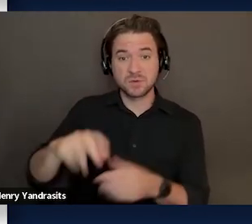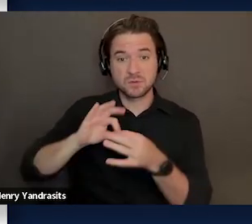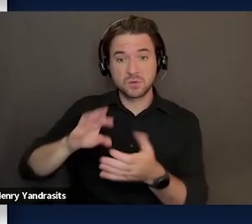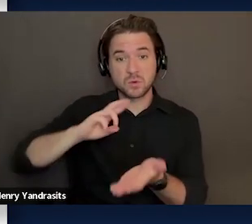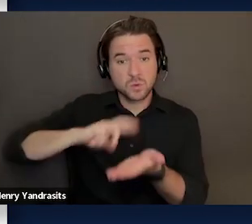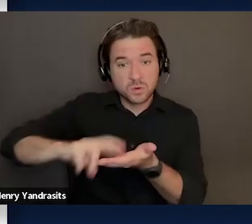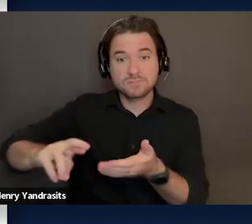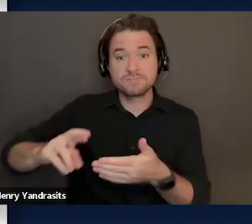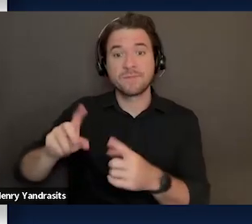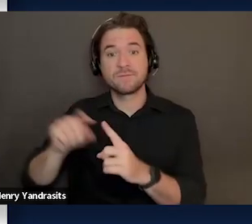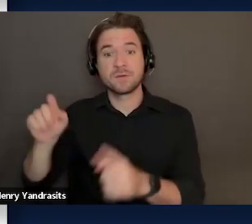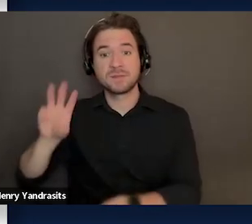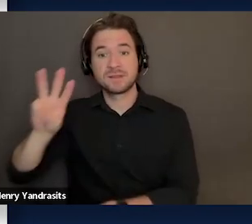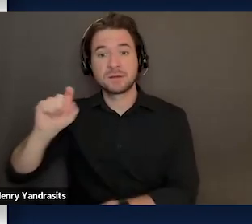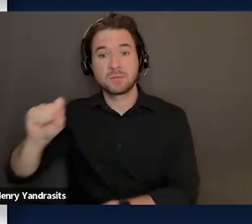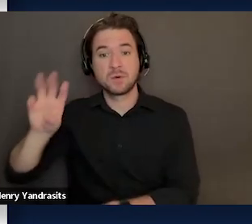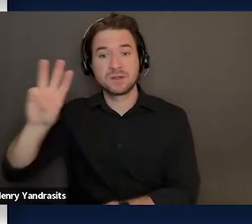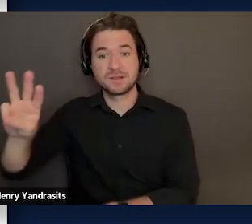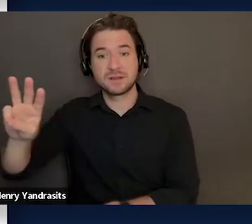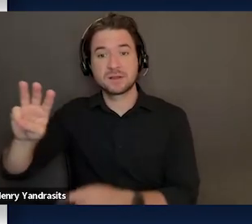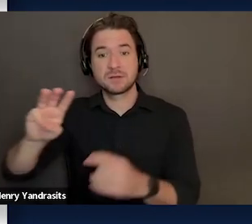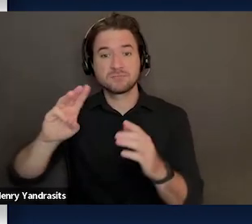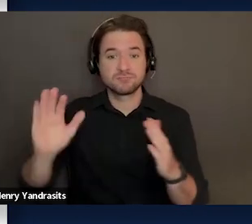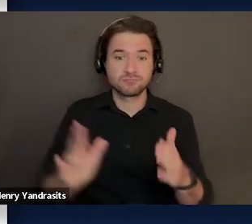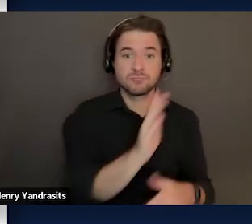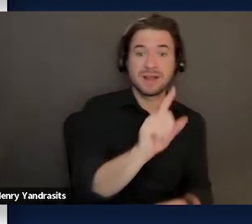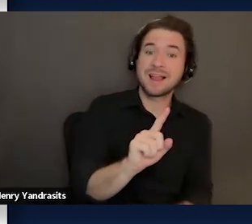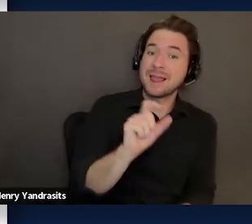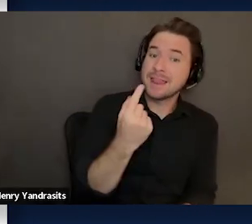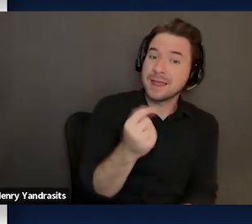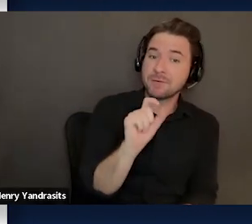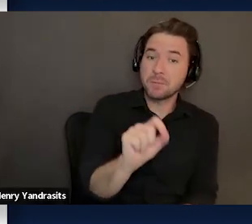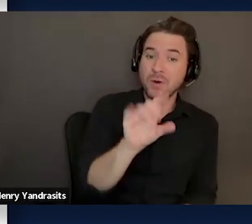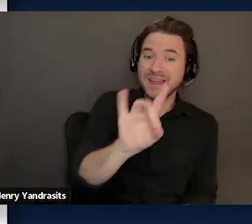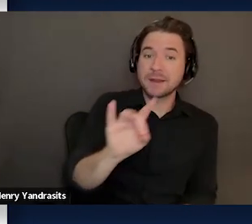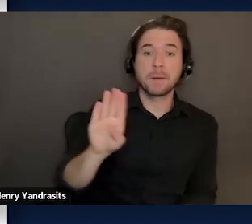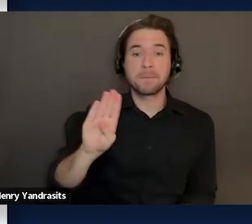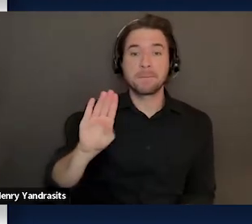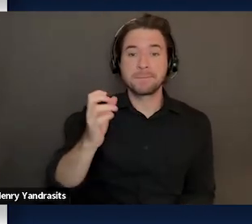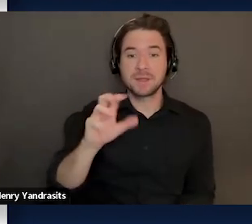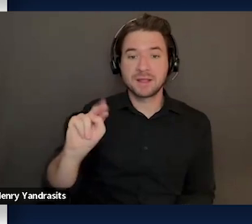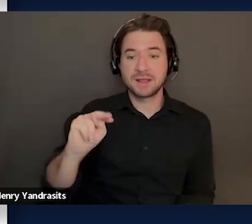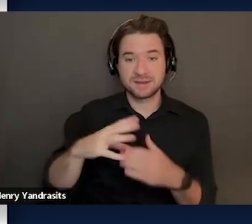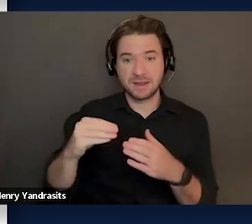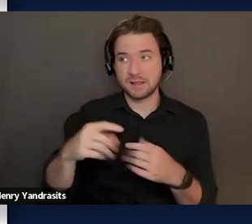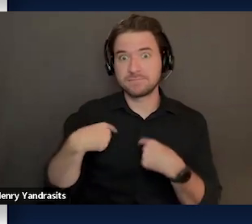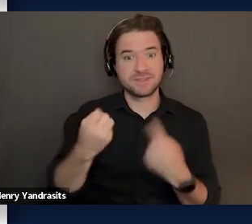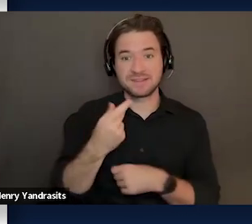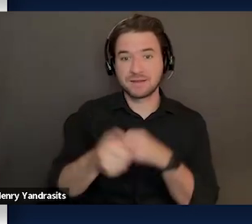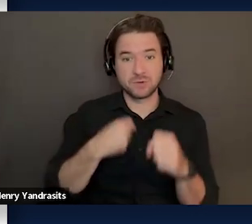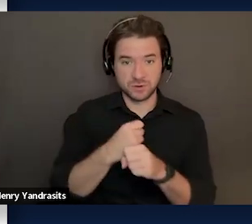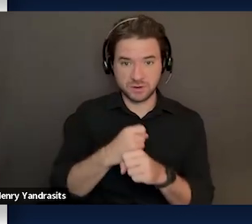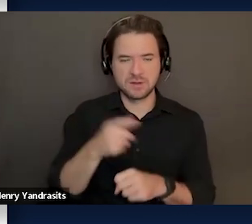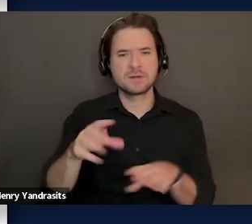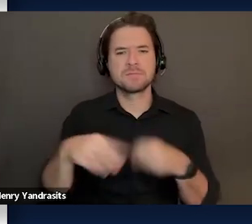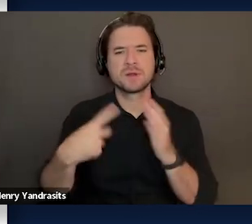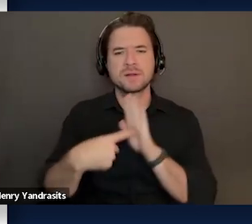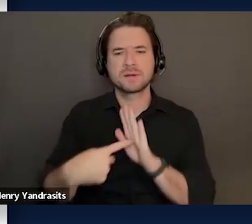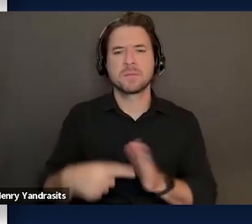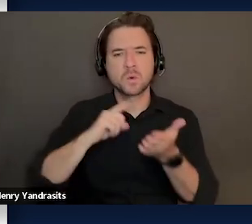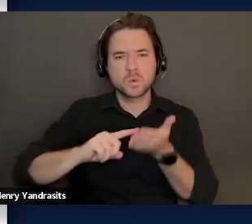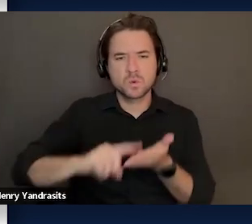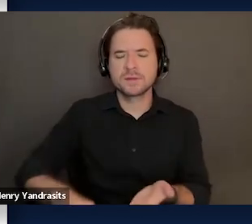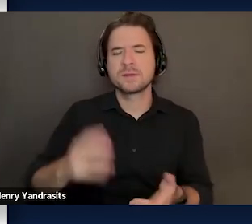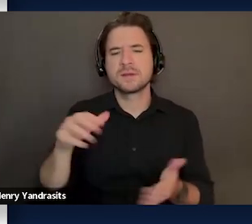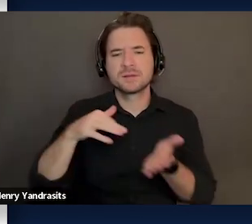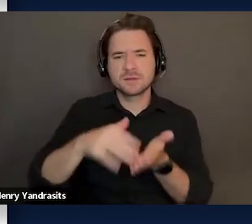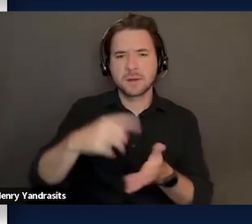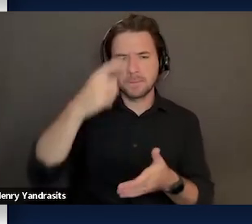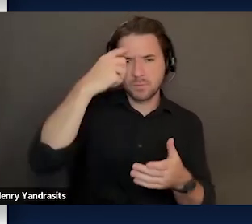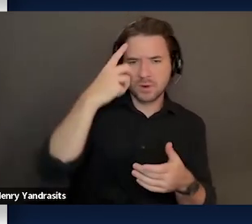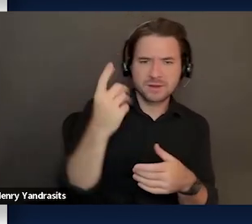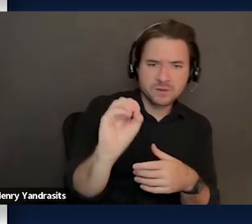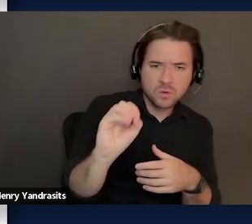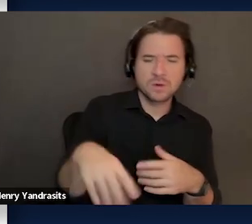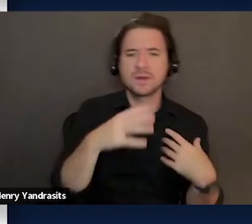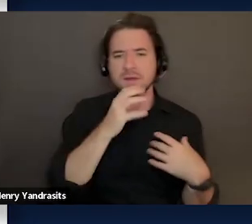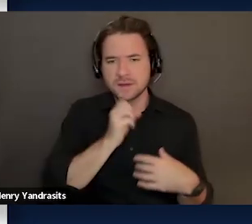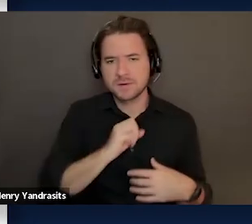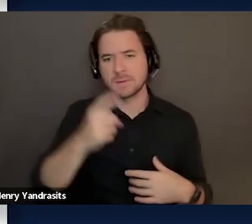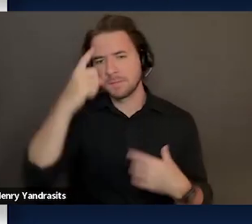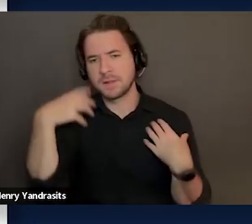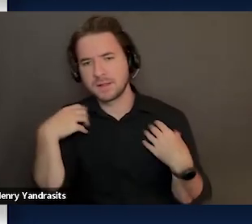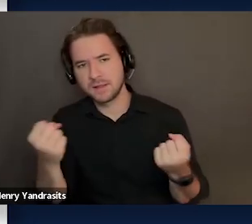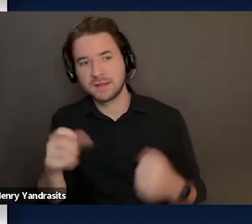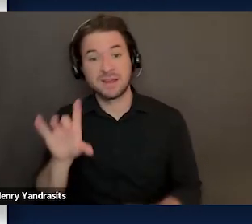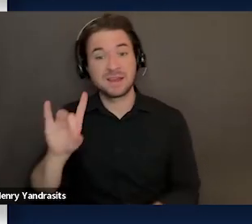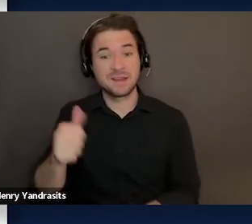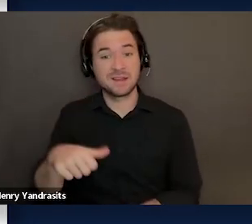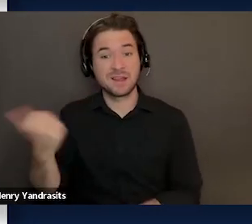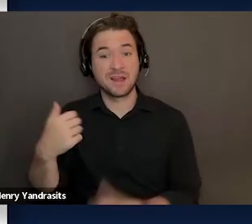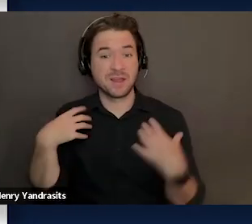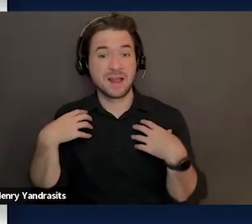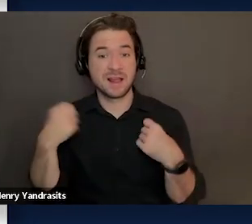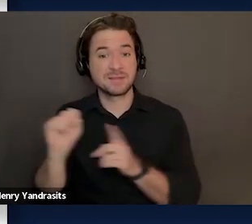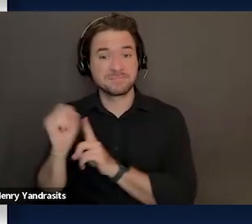Uh, ranged from 6.6. to $11.8 billion over the past year… several years, and they give examples of this research, including studies on brain disorders, aging, mental health, and 8 other, uh, health conditions.